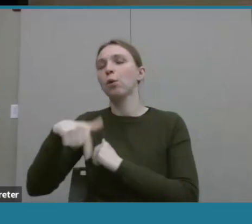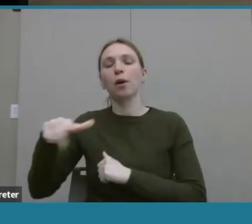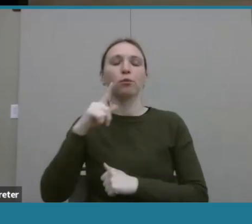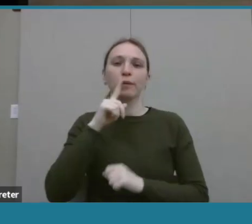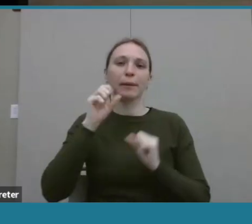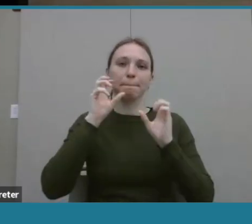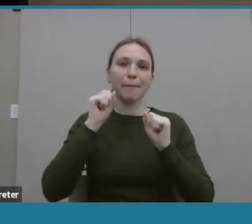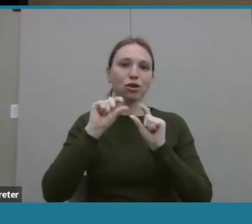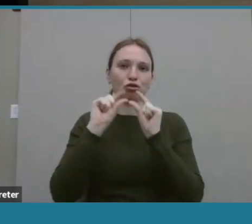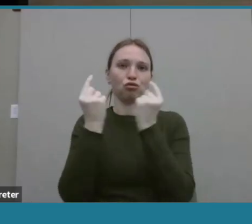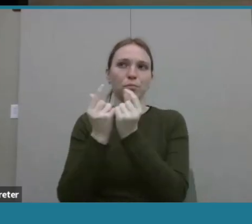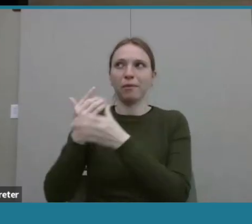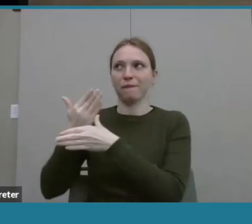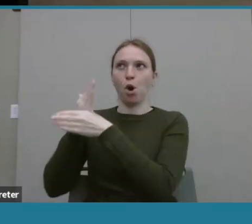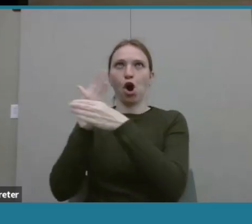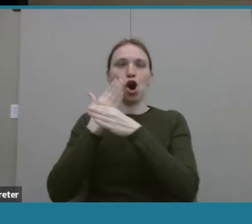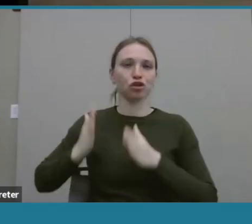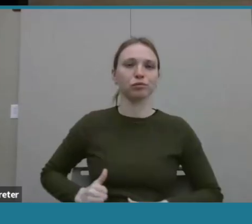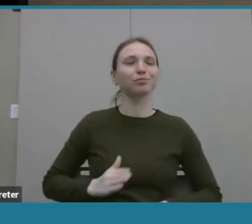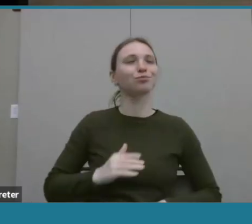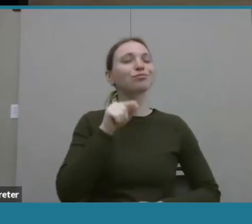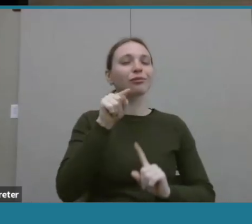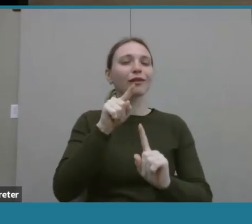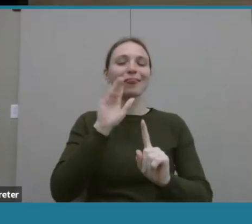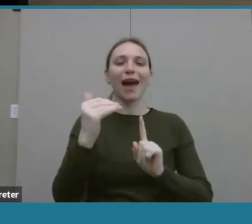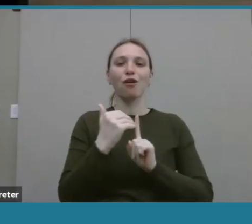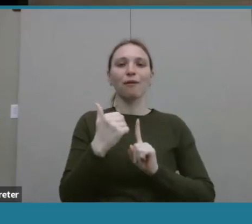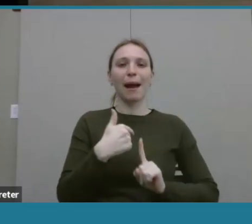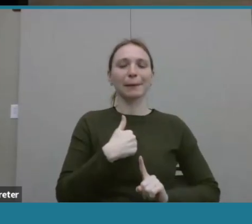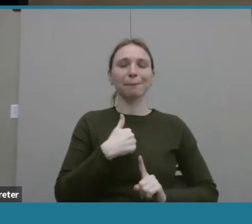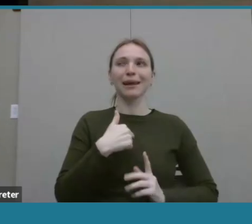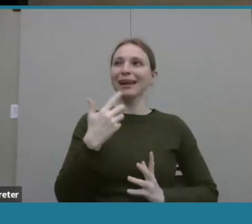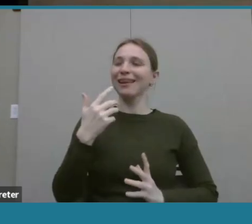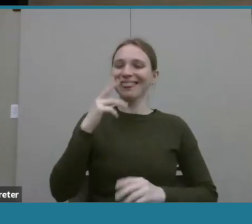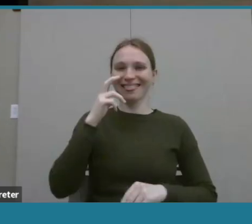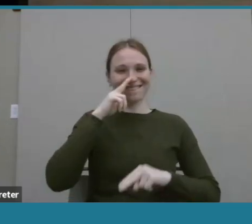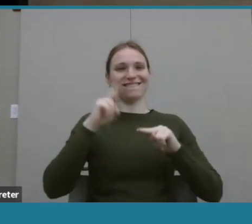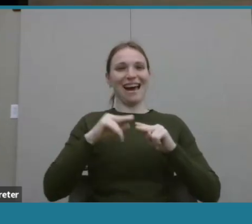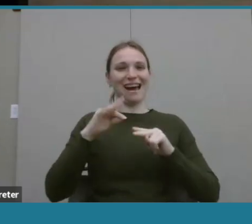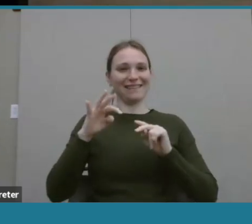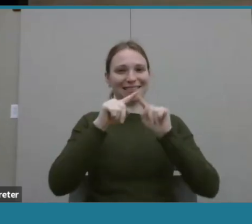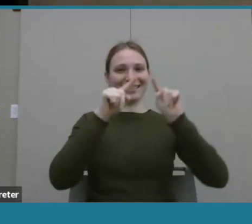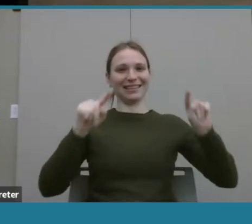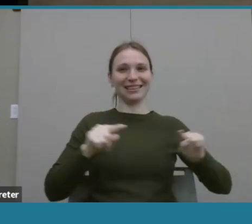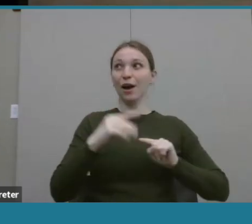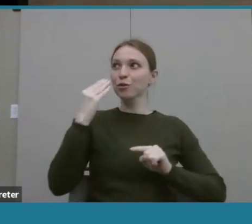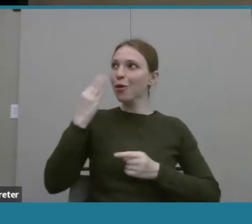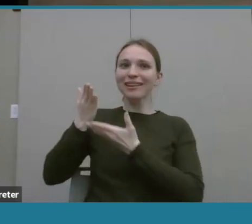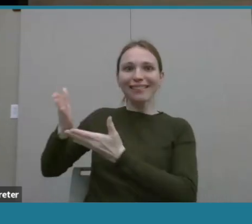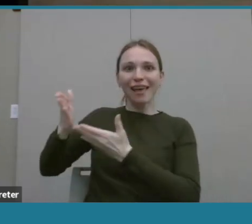And Deirdre just reminds me that I think what's so fun about these signs, and now that they've been up, they're around the zoo at our gorilla habitat, our seal